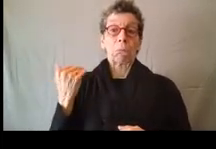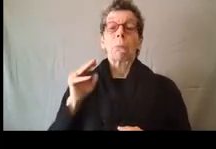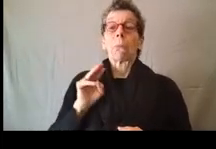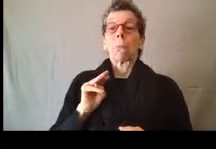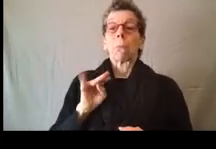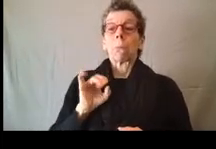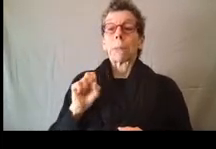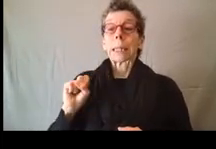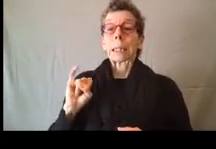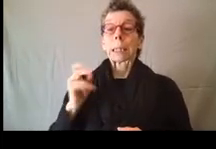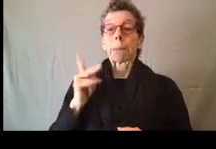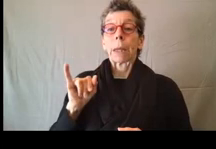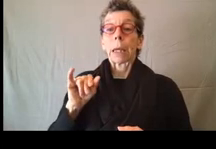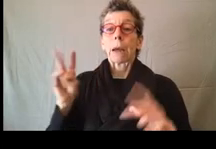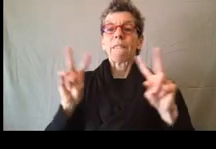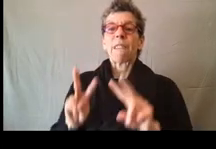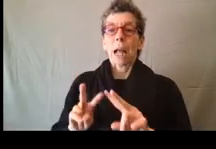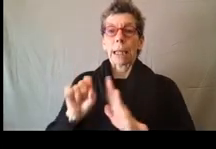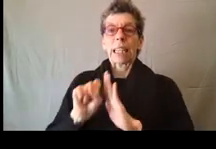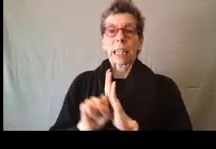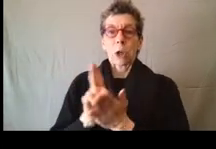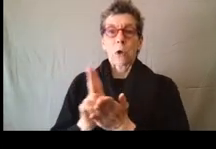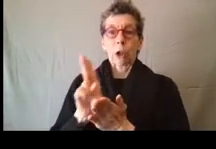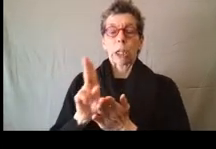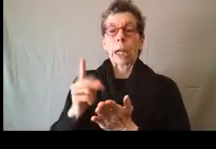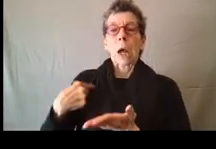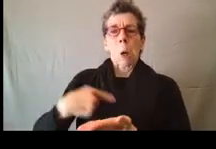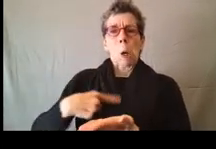State University and we were talking to the Dean of Students where he tells us that in